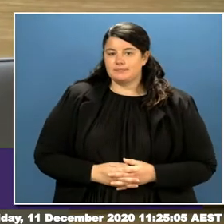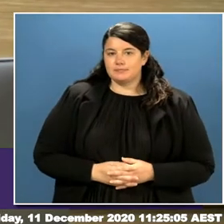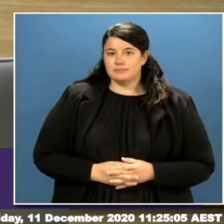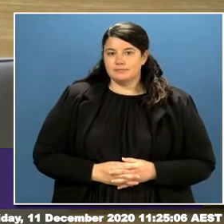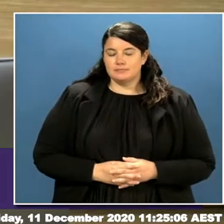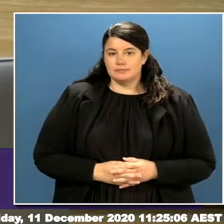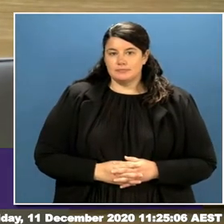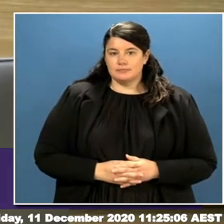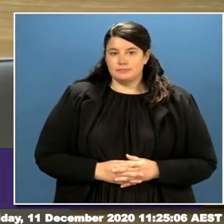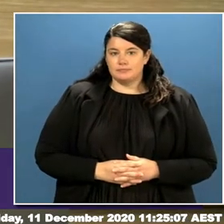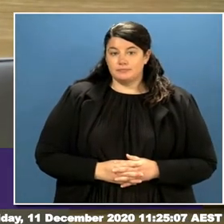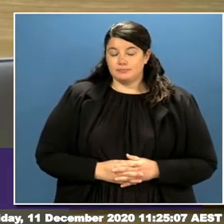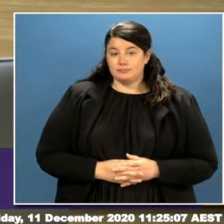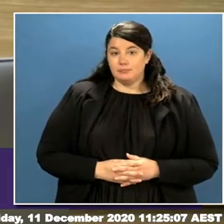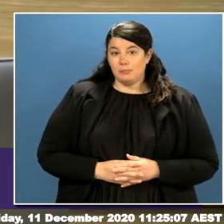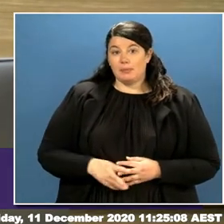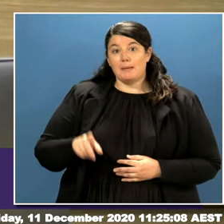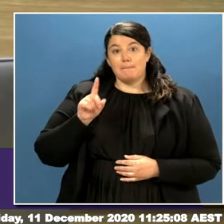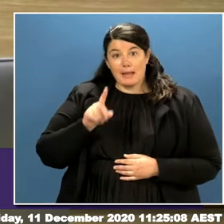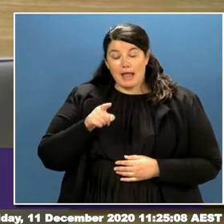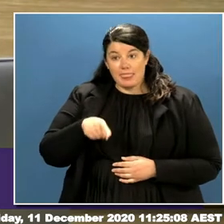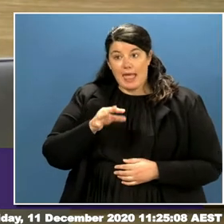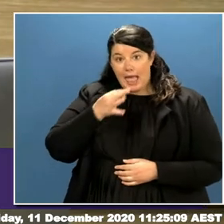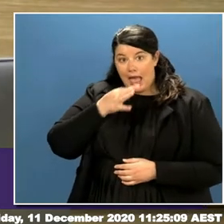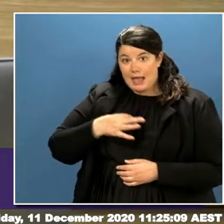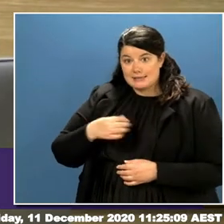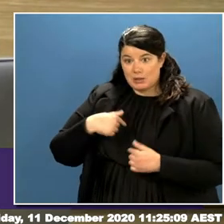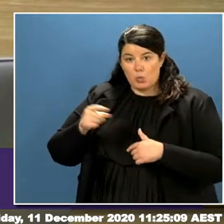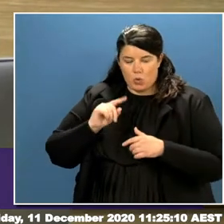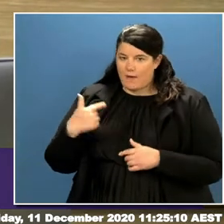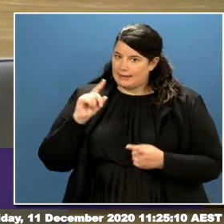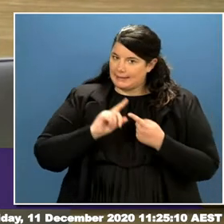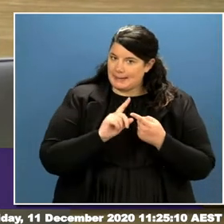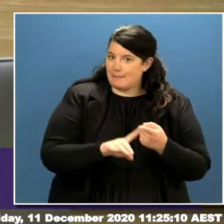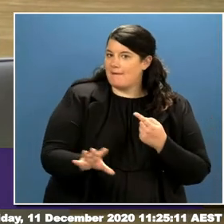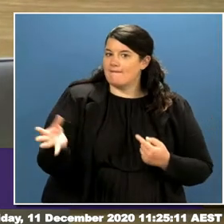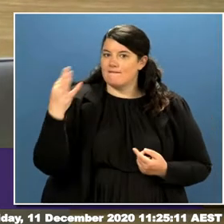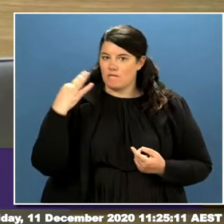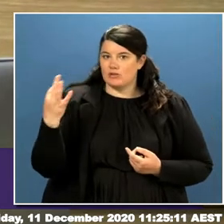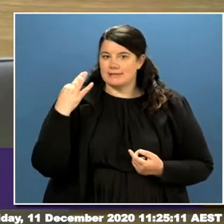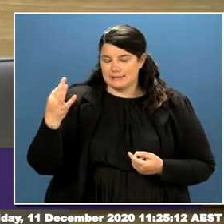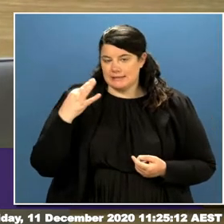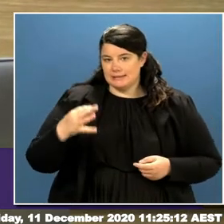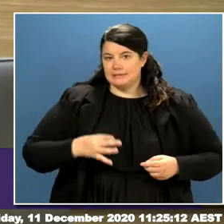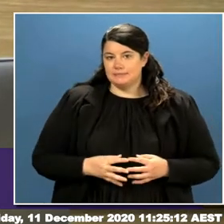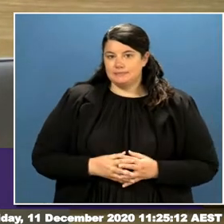I would, however, be kept on as a volunteer within these same organisations.